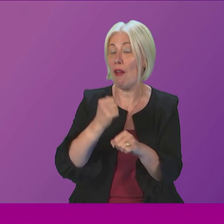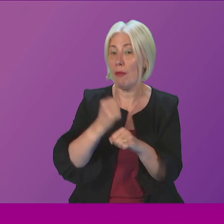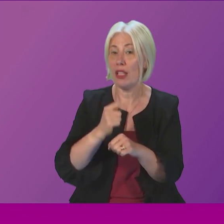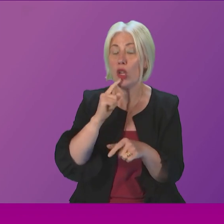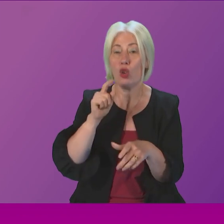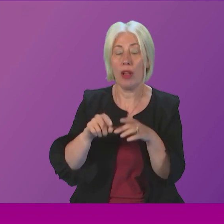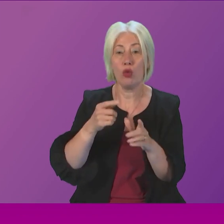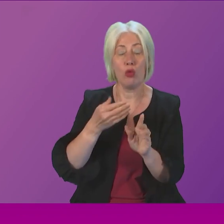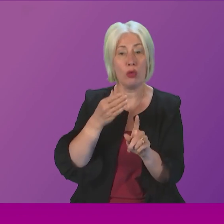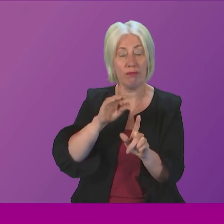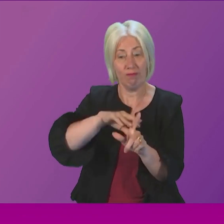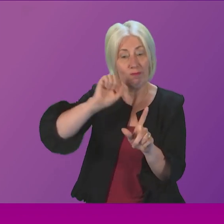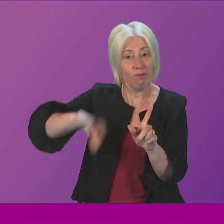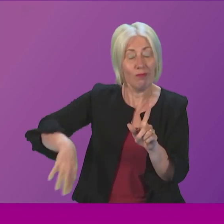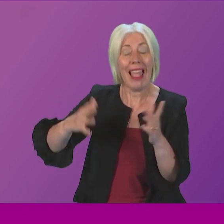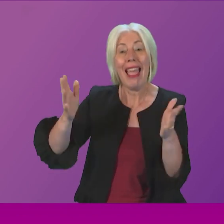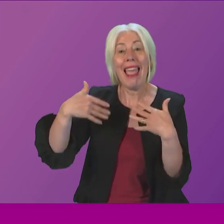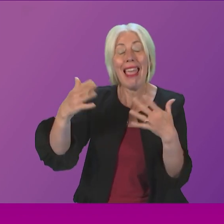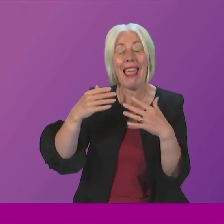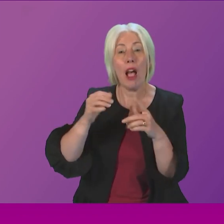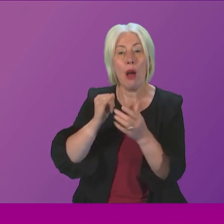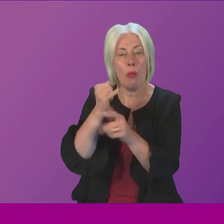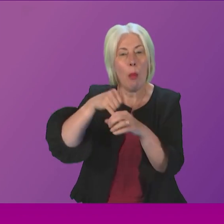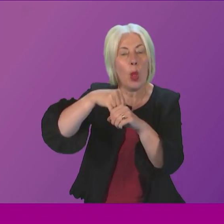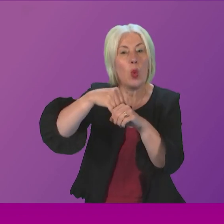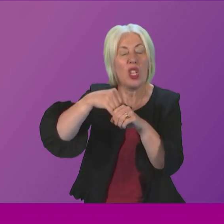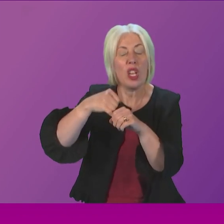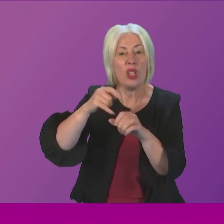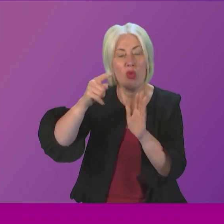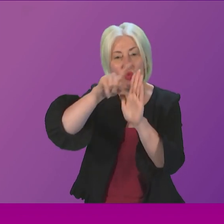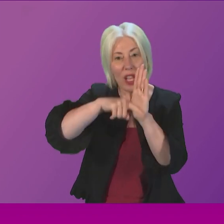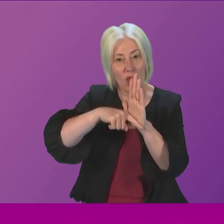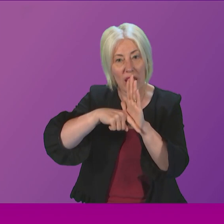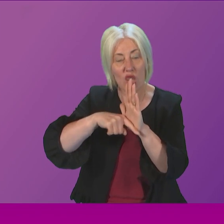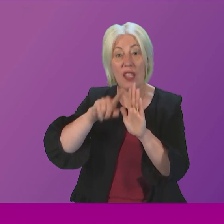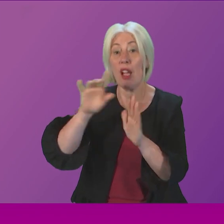the European air pollution regulations under the amended Retained EU Law Bill?